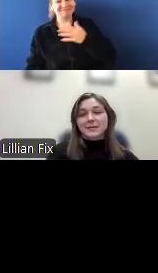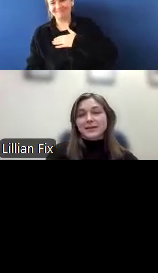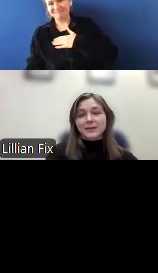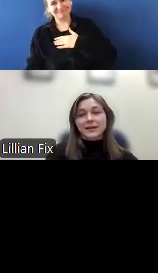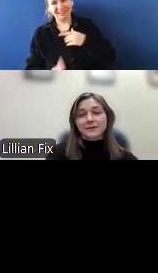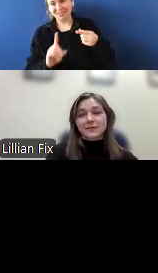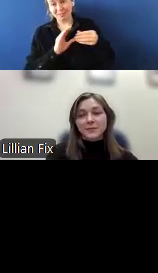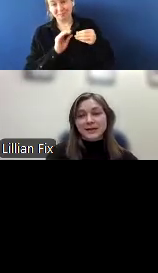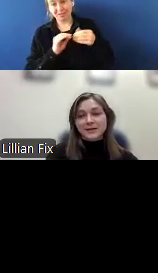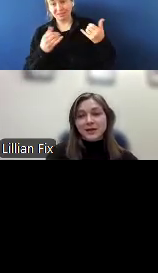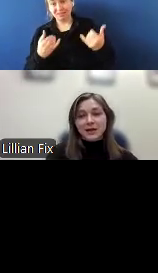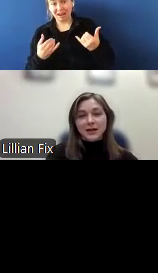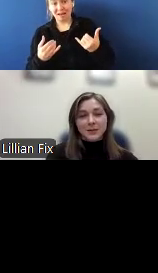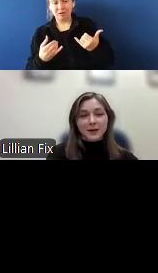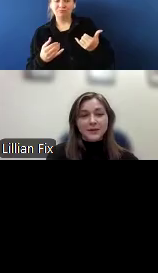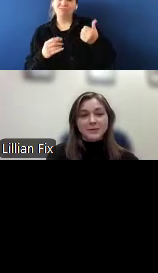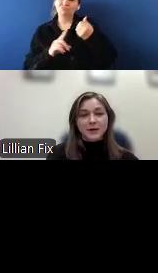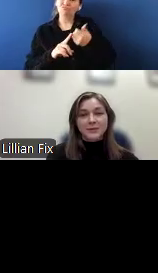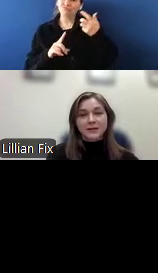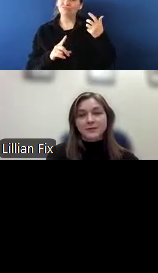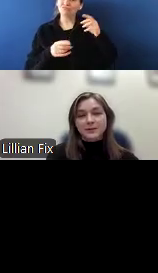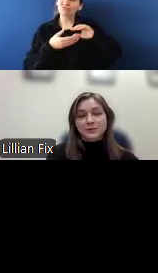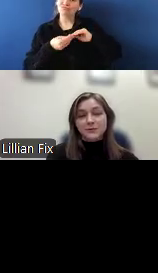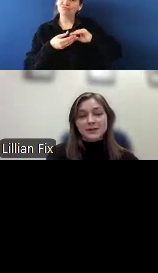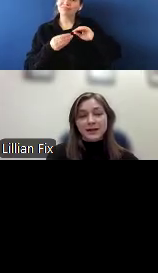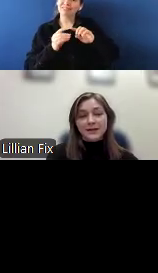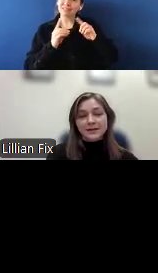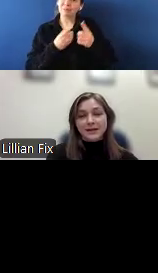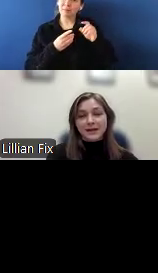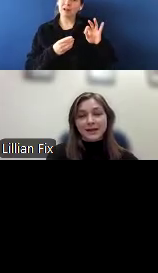today I'm going to spend a few minutes talking about the Department of Labor's recent guidance